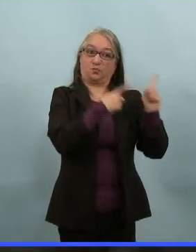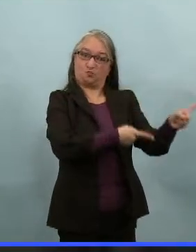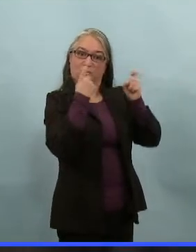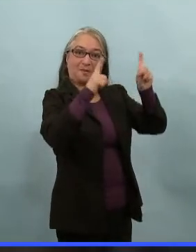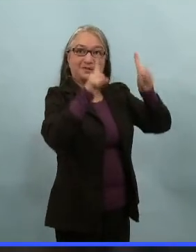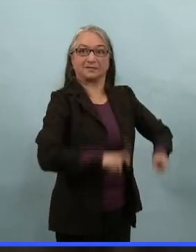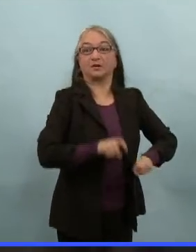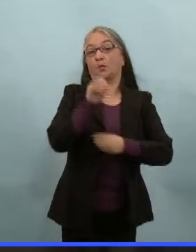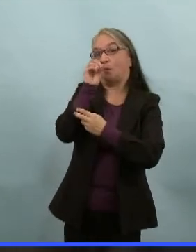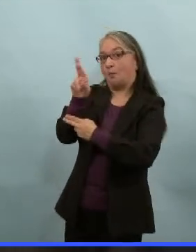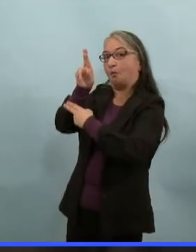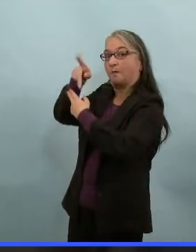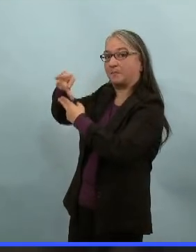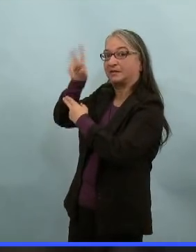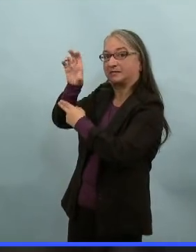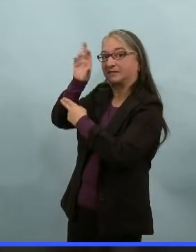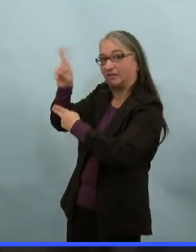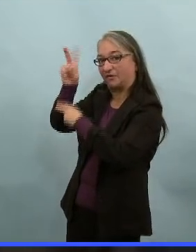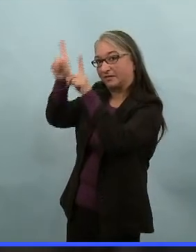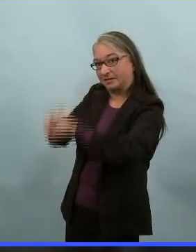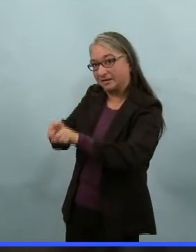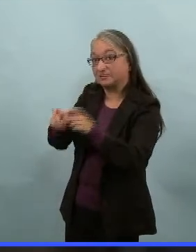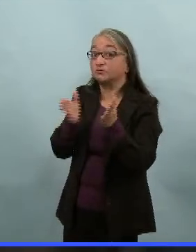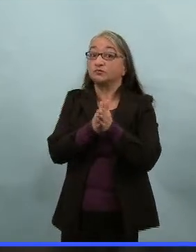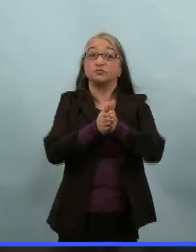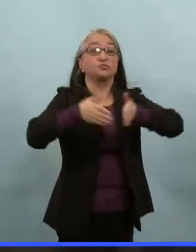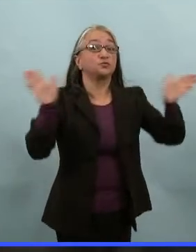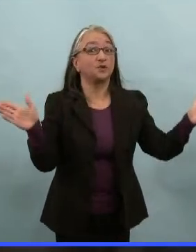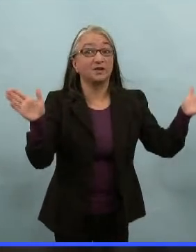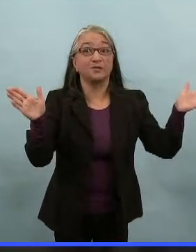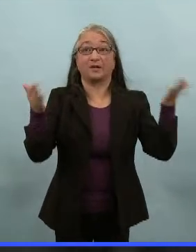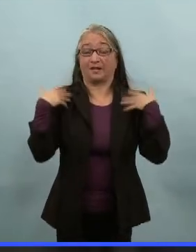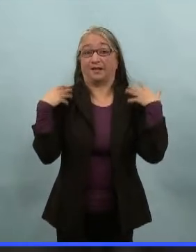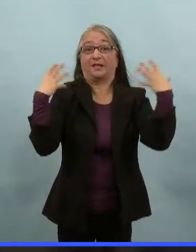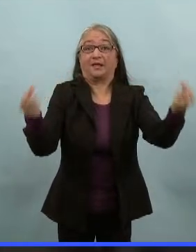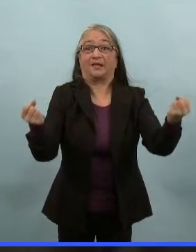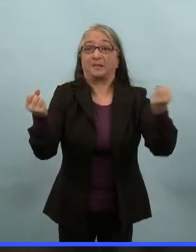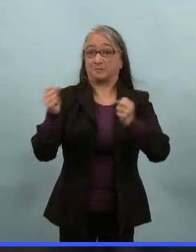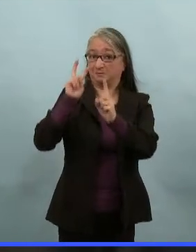public health perspective and this is about cases don't get me wrong but because of the sheer number